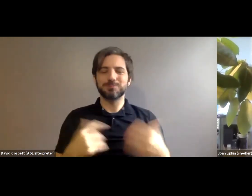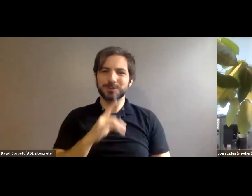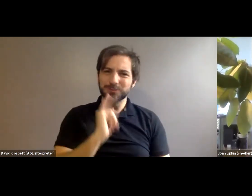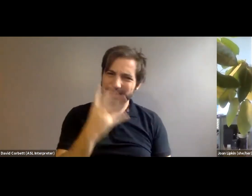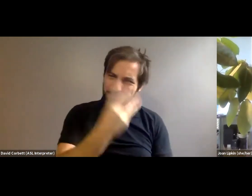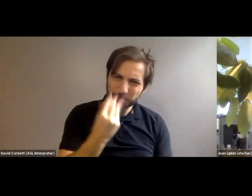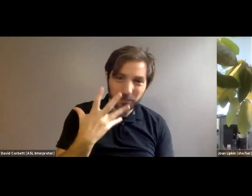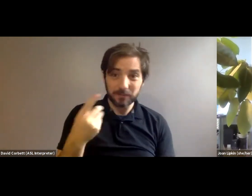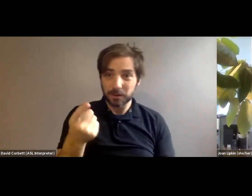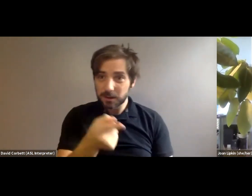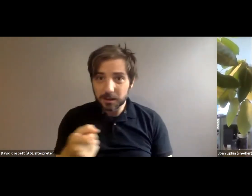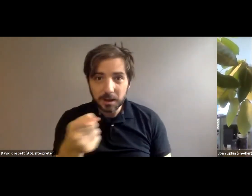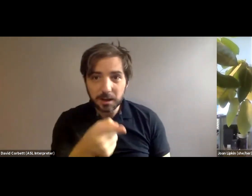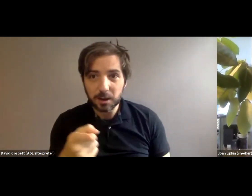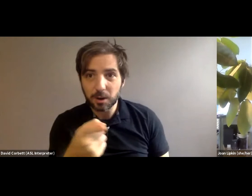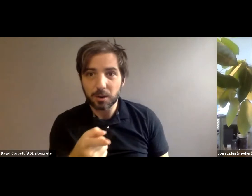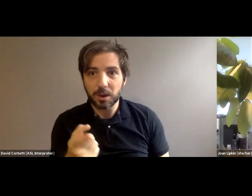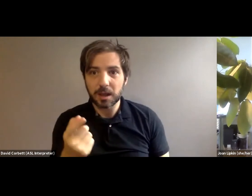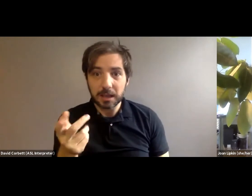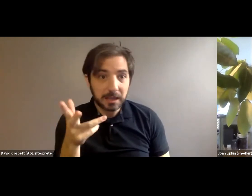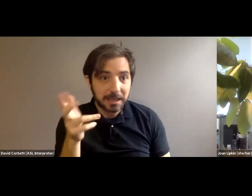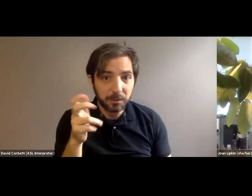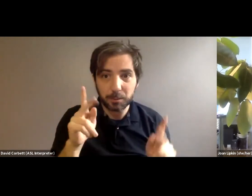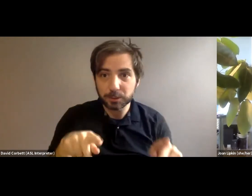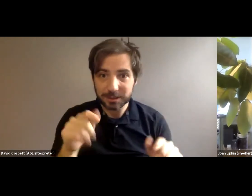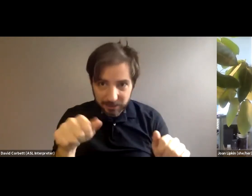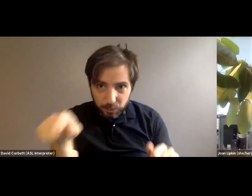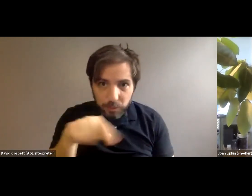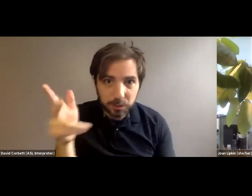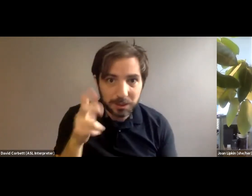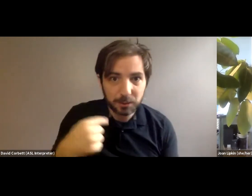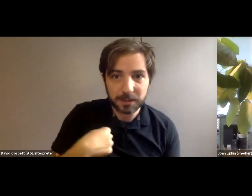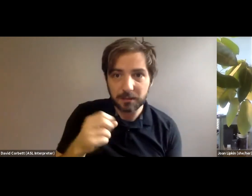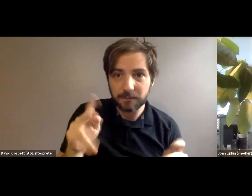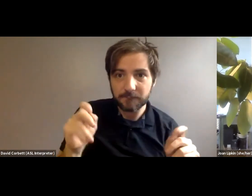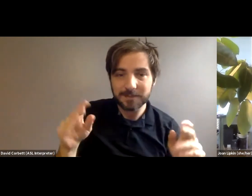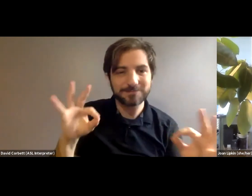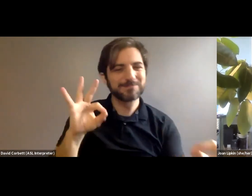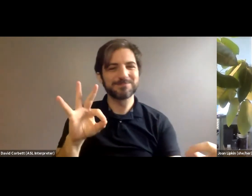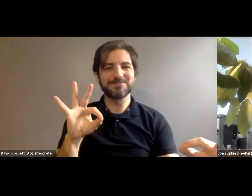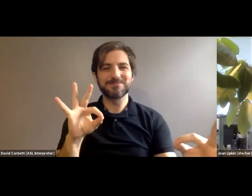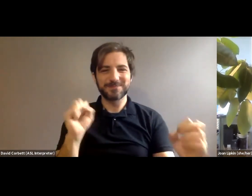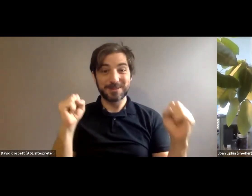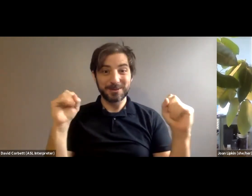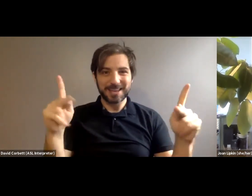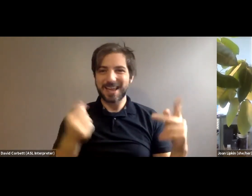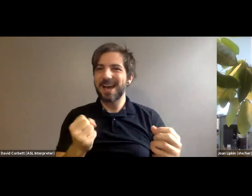everyone who is a hearing person hear me okay? Yes? OK. I want to thank you, MindsEye. We